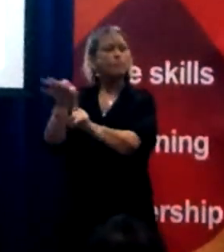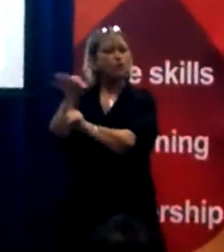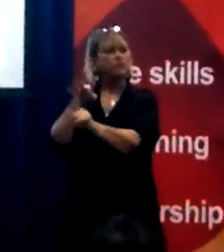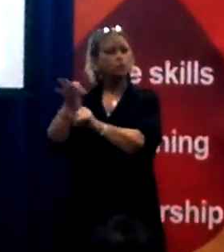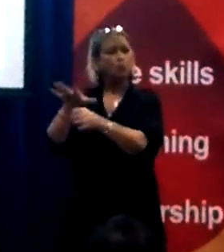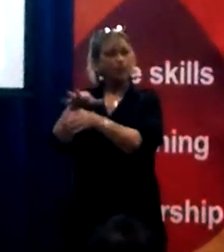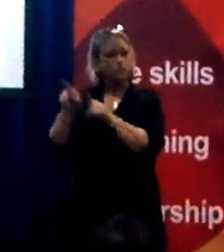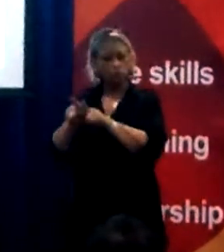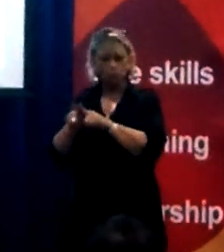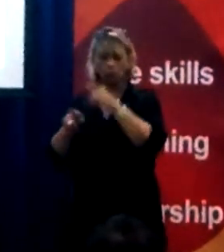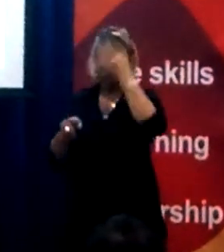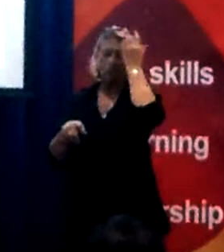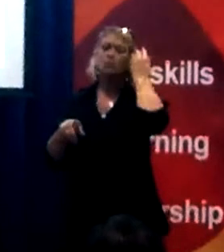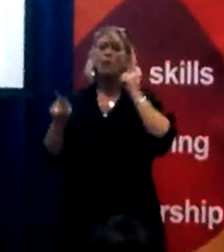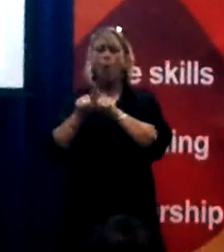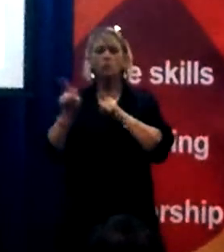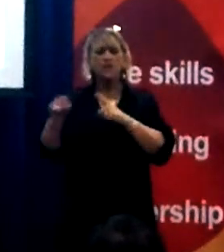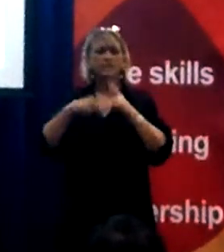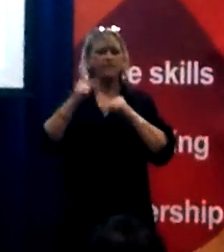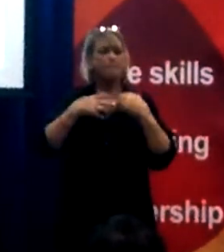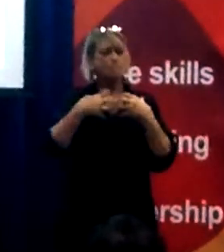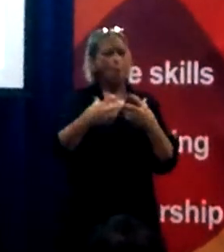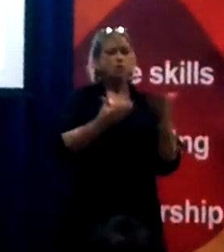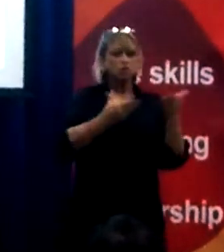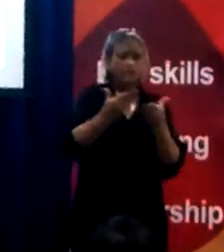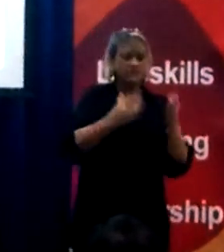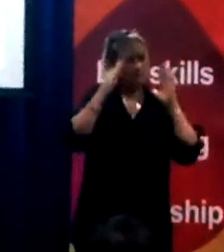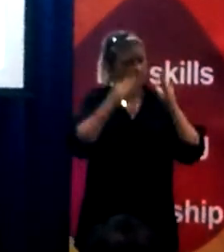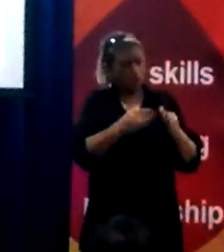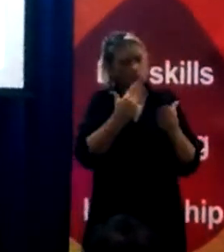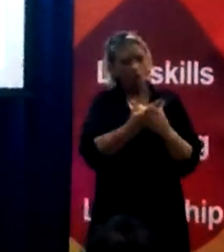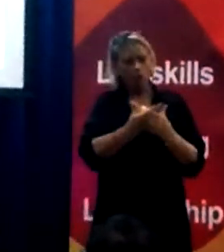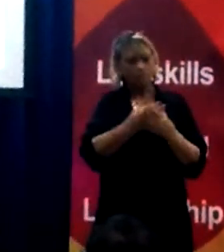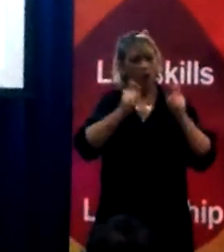YDAN also developed a couple of services which focussed on raising awareness in the community.